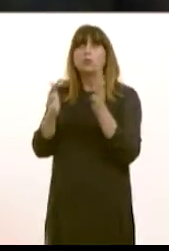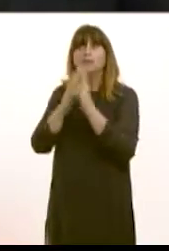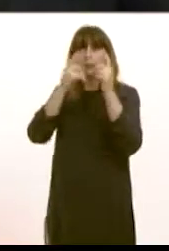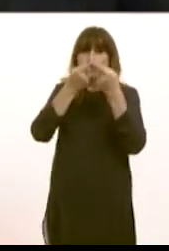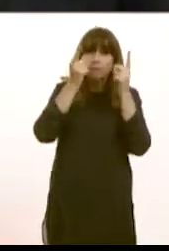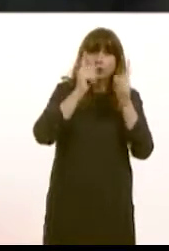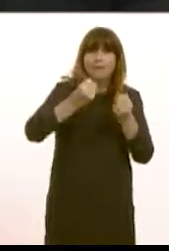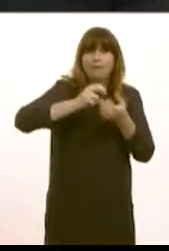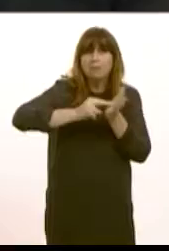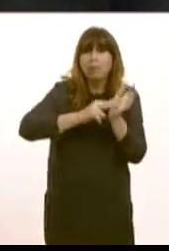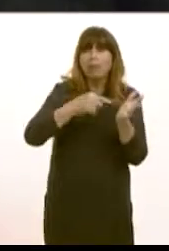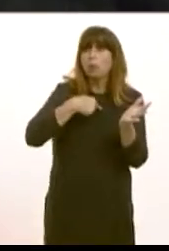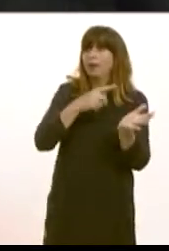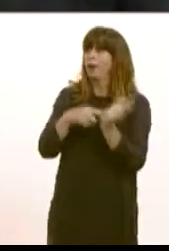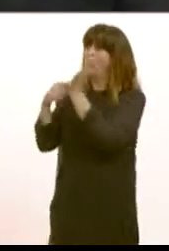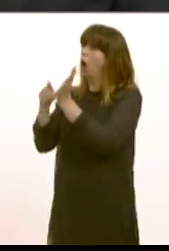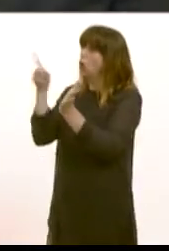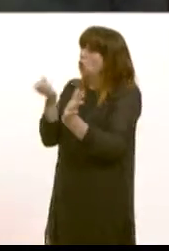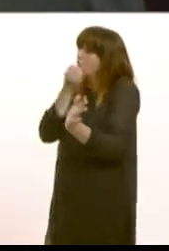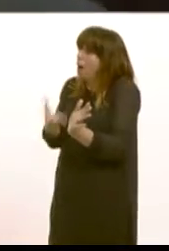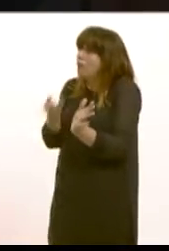proposed to you and you have kindly taken on board?